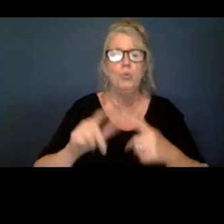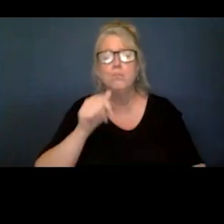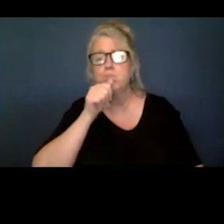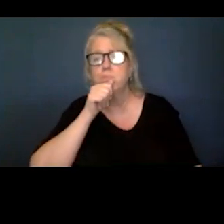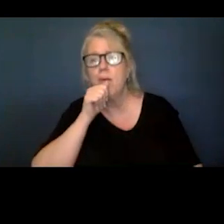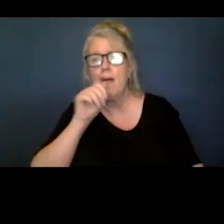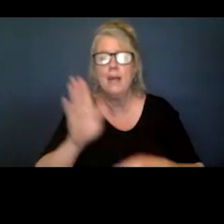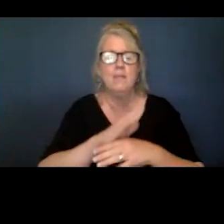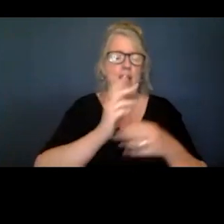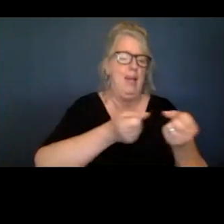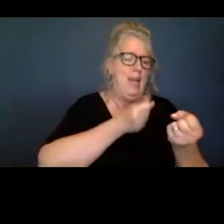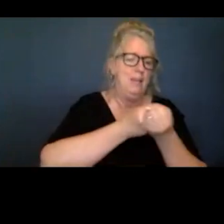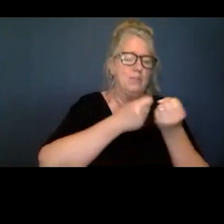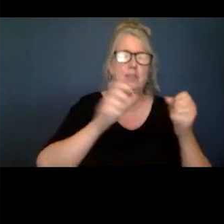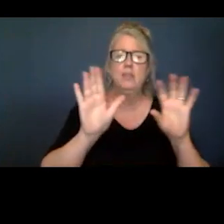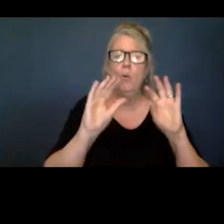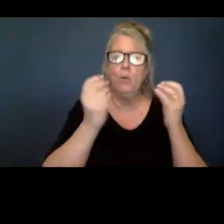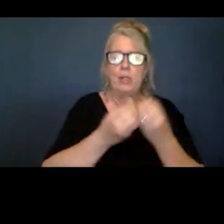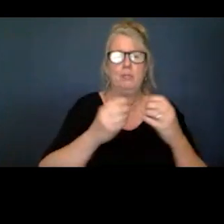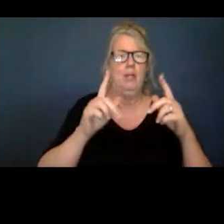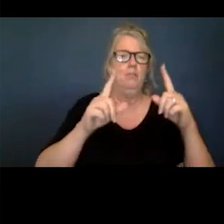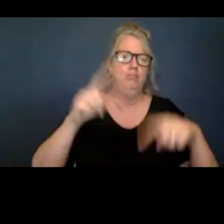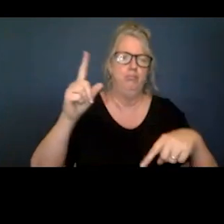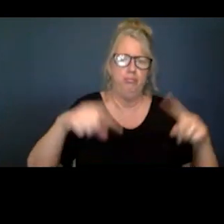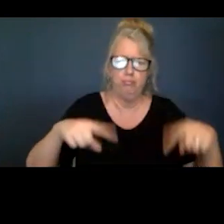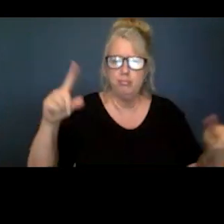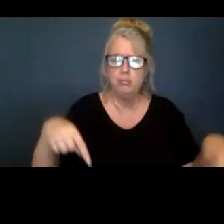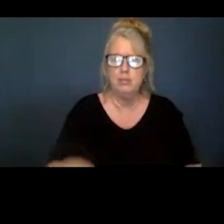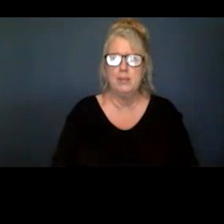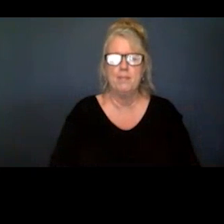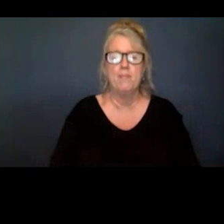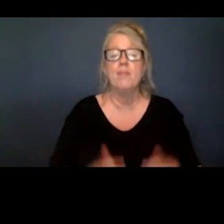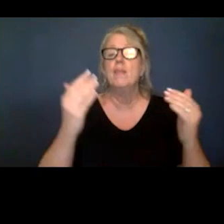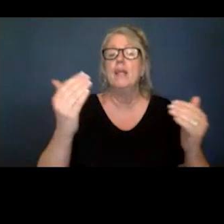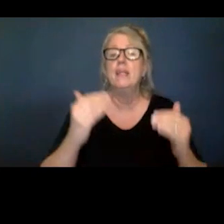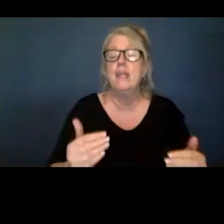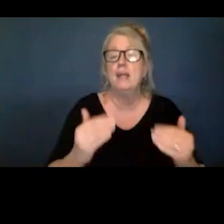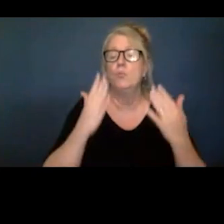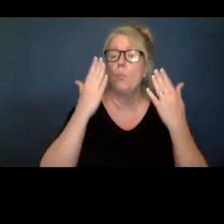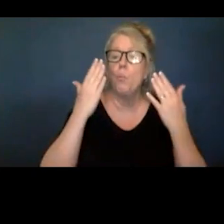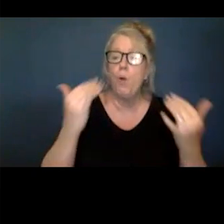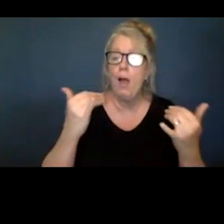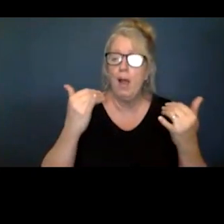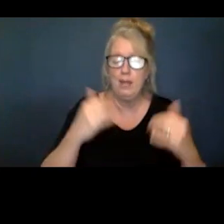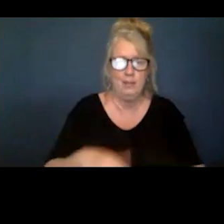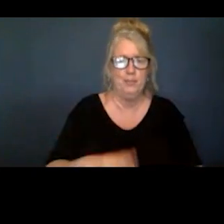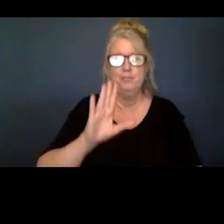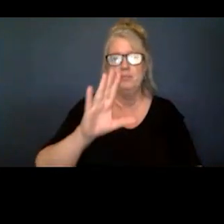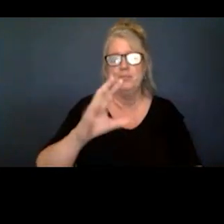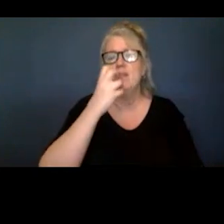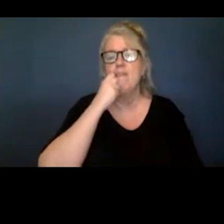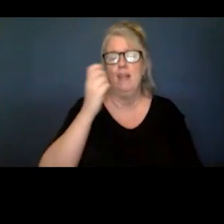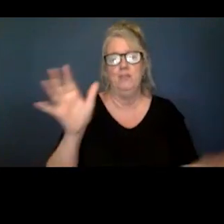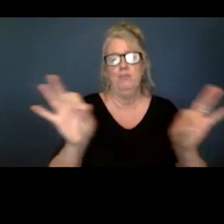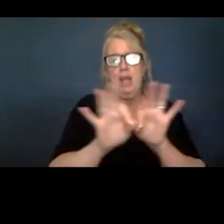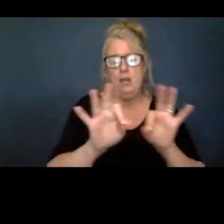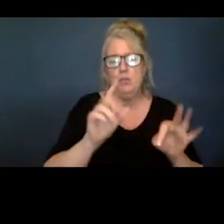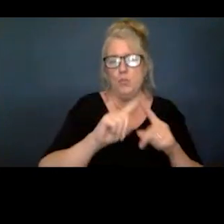advocacy organizations, and so on. Next, why? This is your value proposition and arguably the